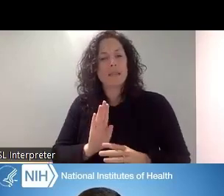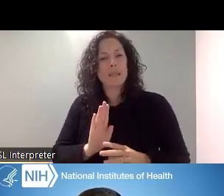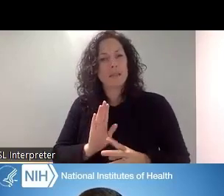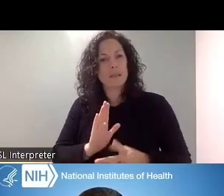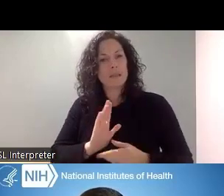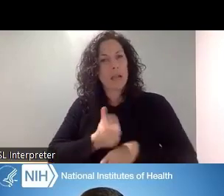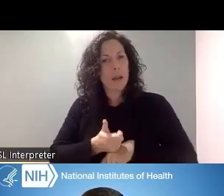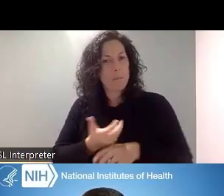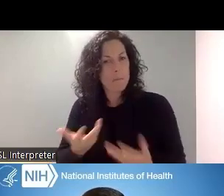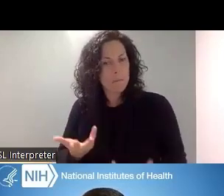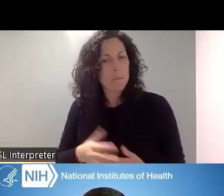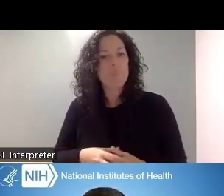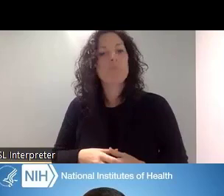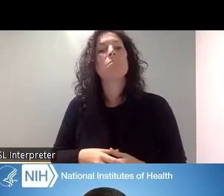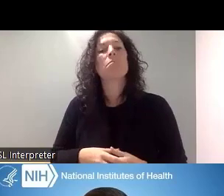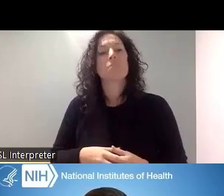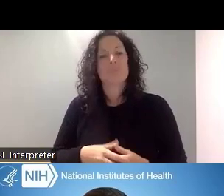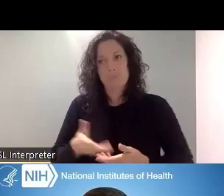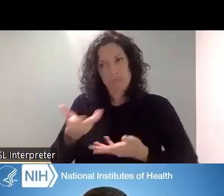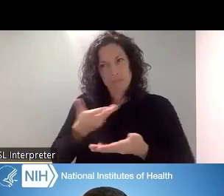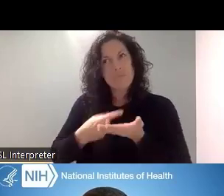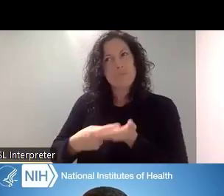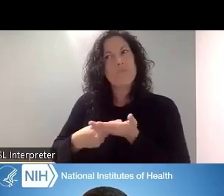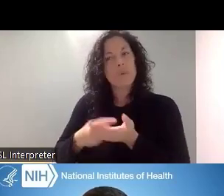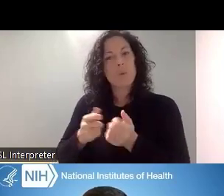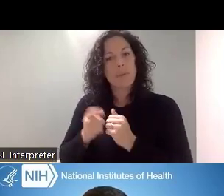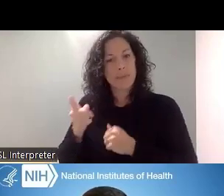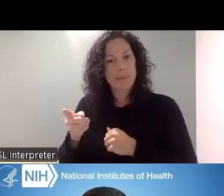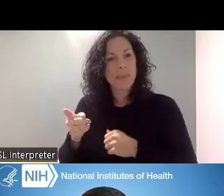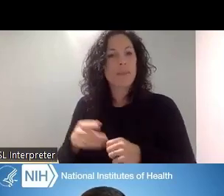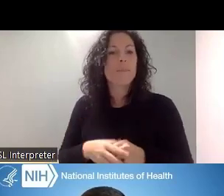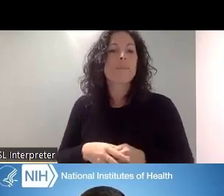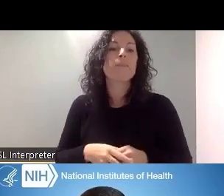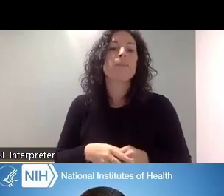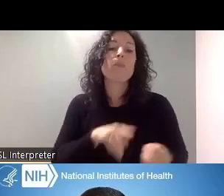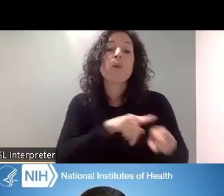The other thing to note is that you have to respond to a funding opportunity announcement,